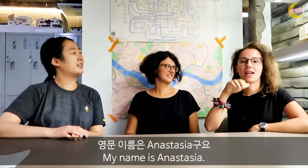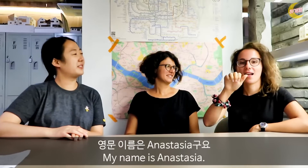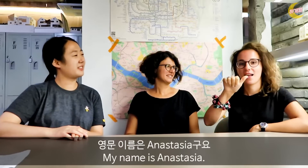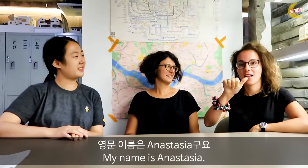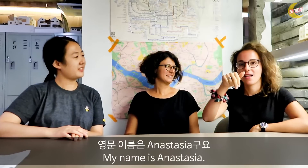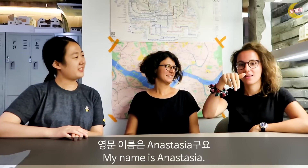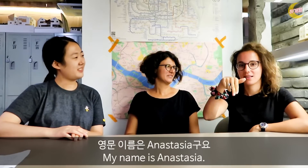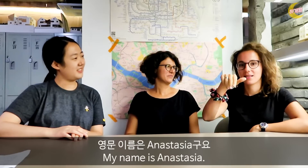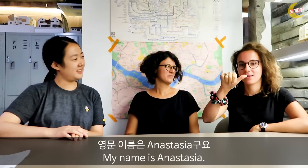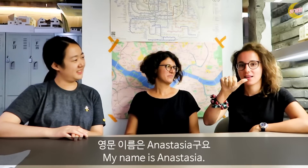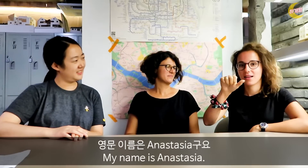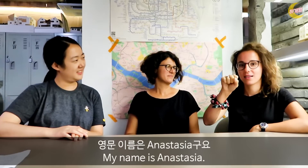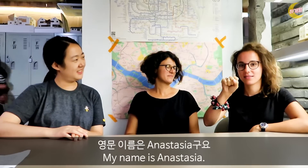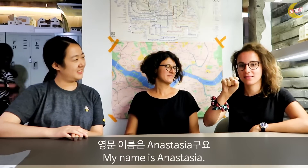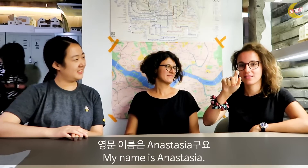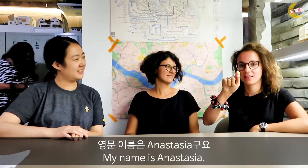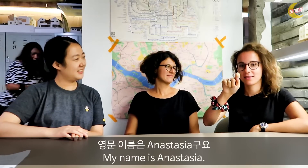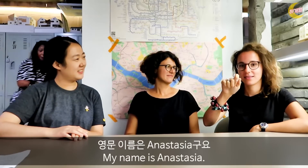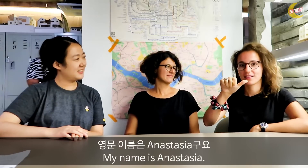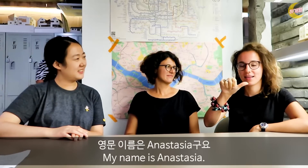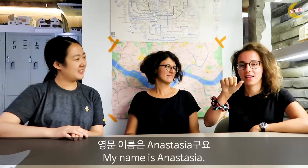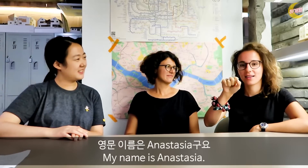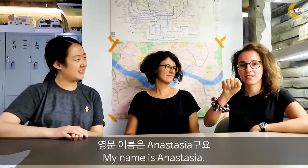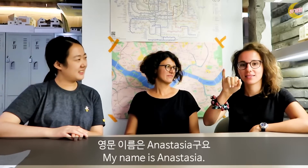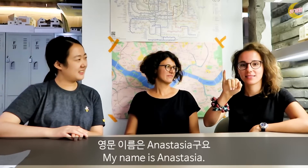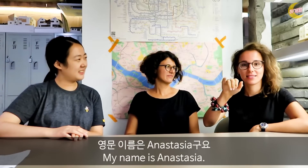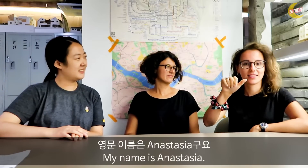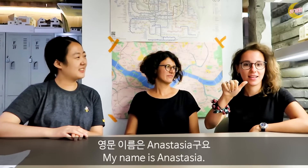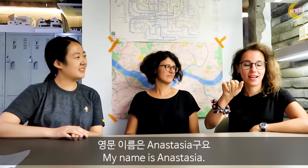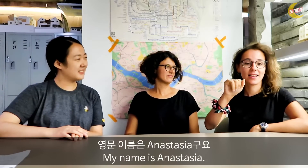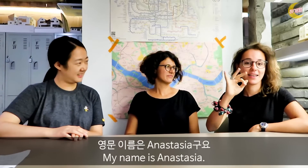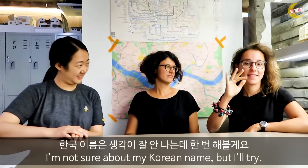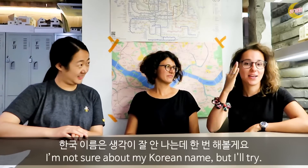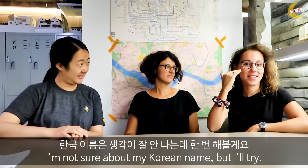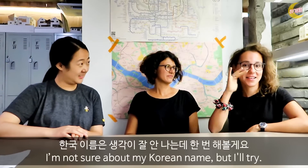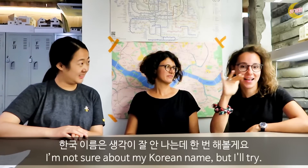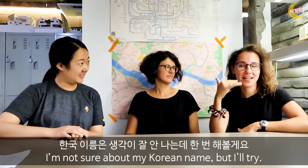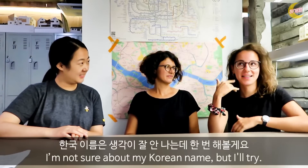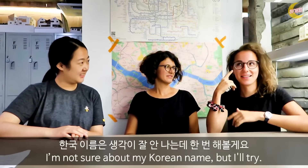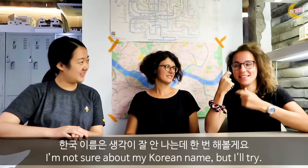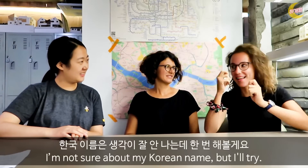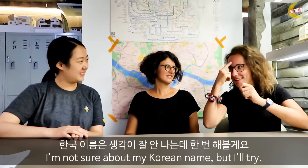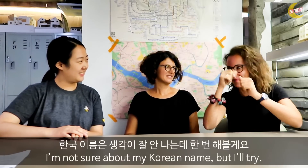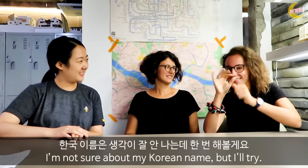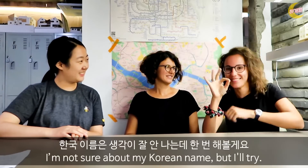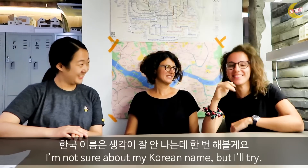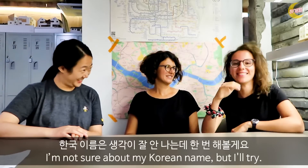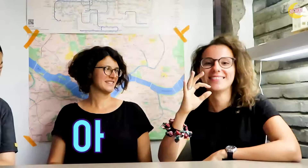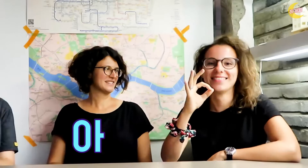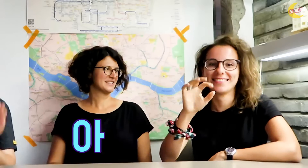My name is Anastasia. I’m not sure about my Korean name, but I'll try.